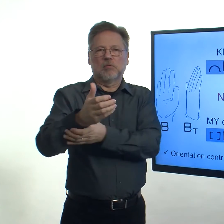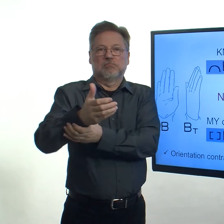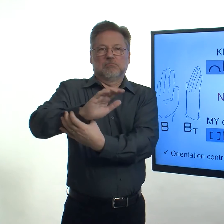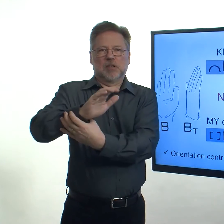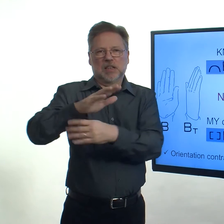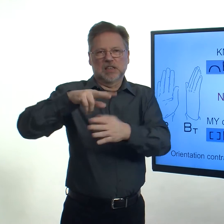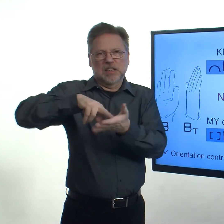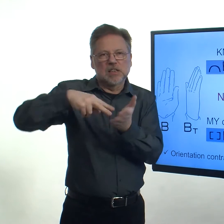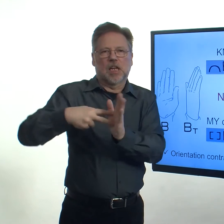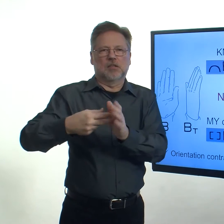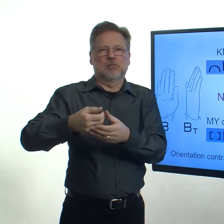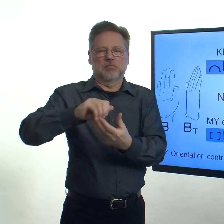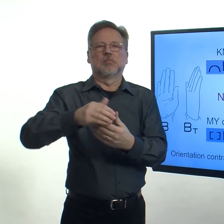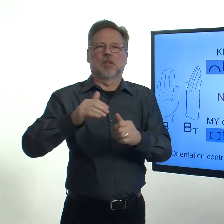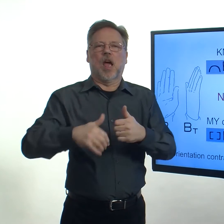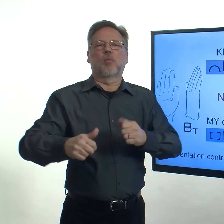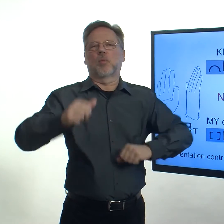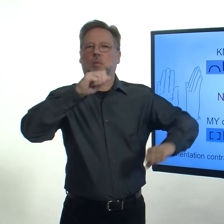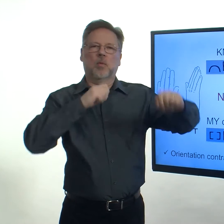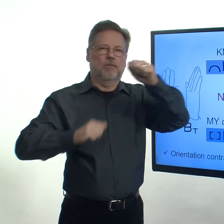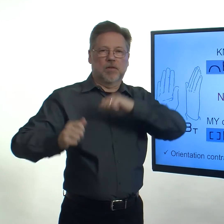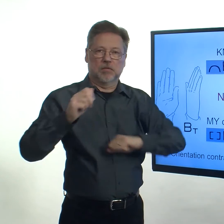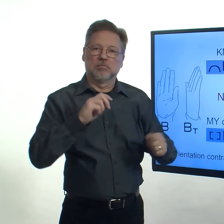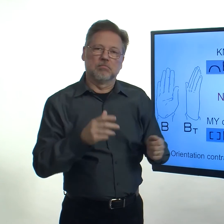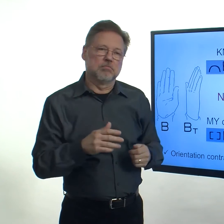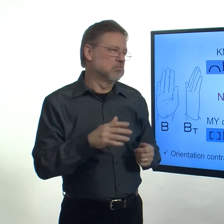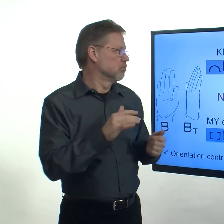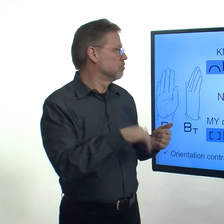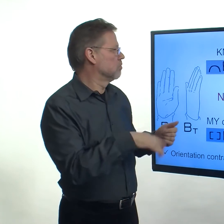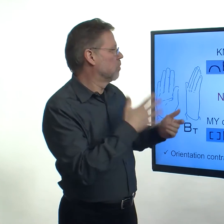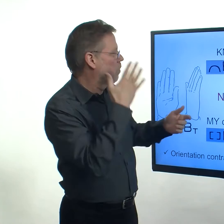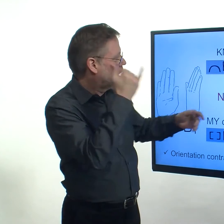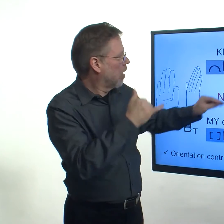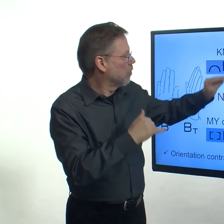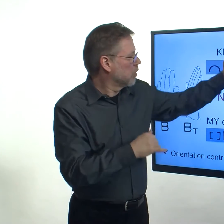follows the natural hand position, without any rotation or intentional movement. That’s